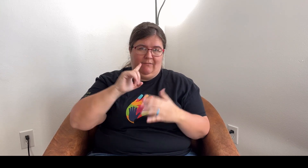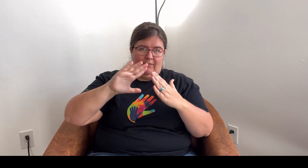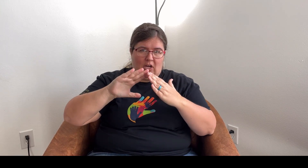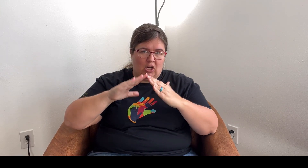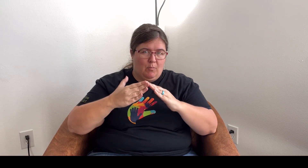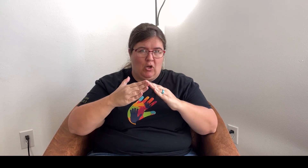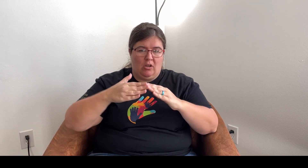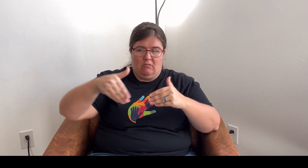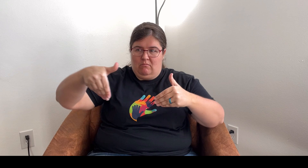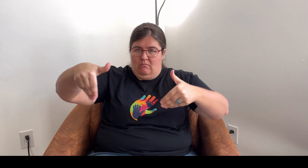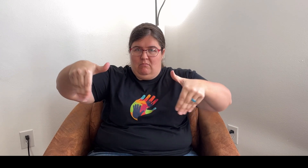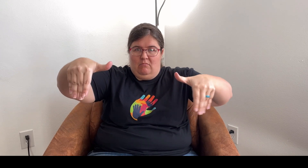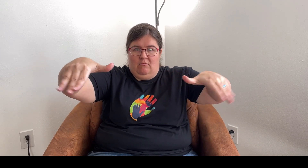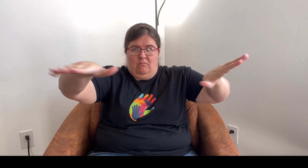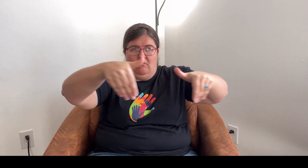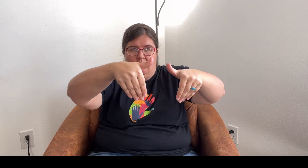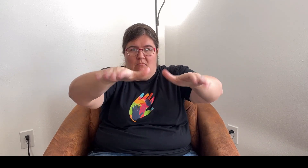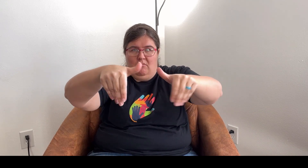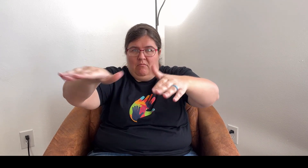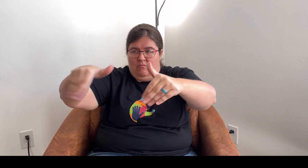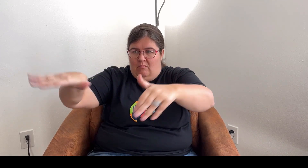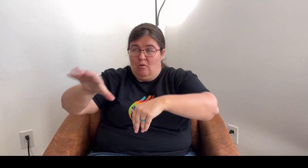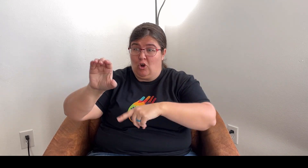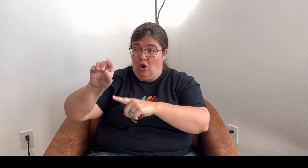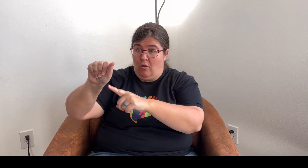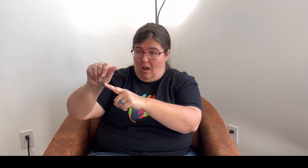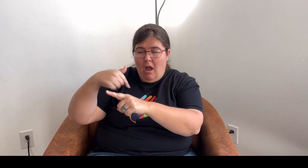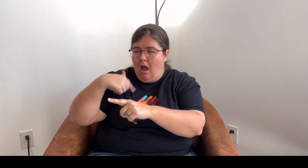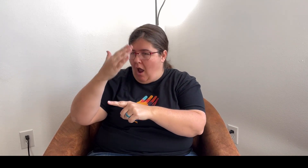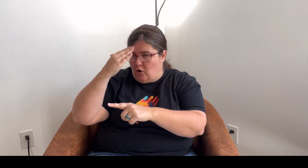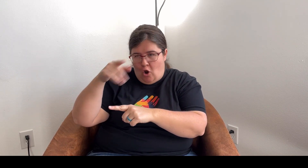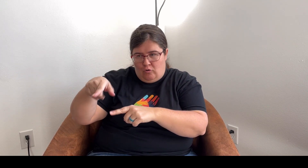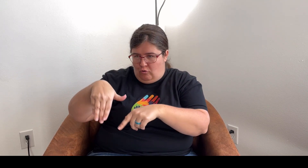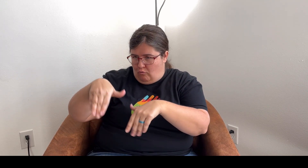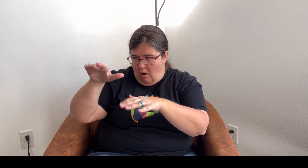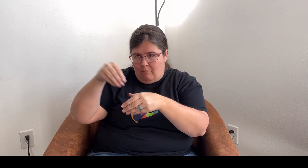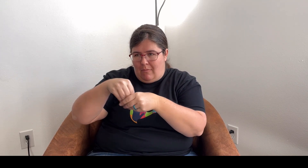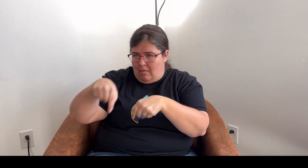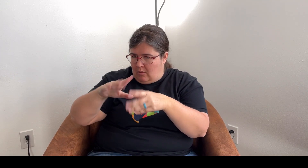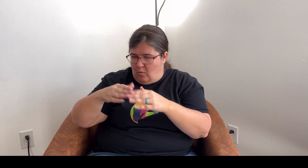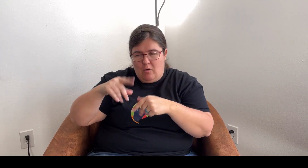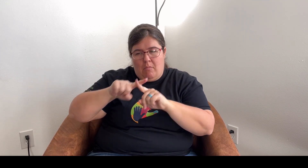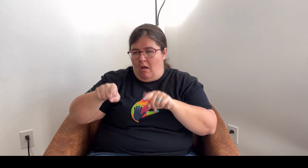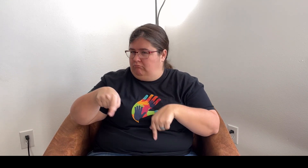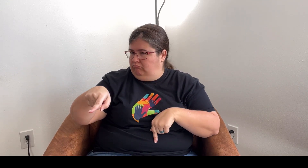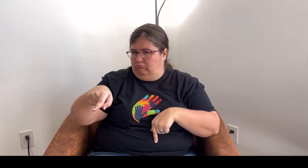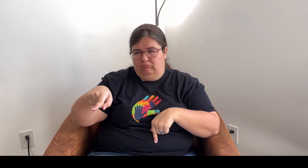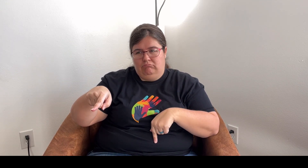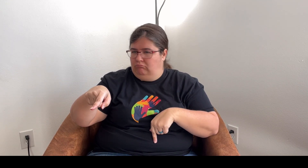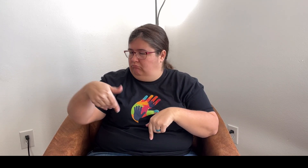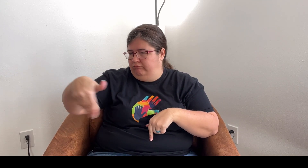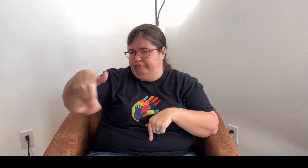"WE are the Deaf community, go away, you don't fit in here. CODAs, I know you grew up in the community but you too, you're not on the inside."